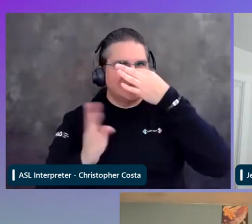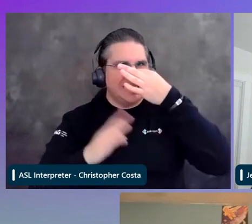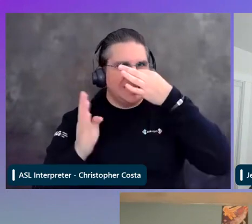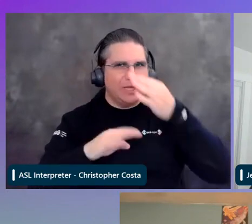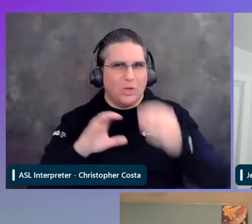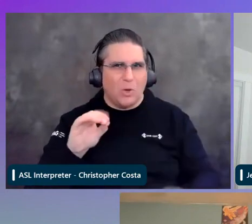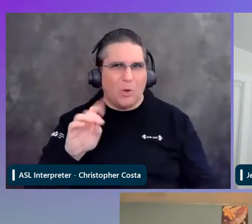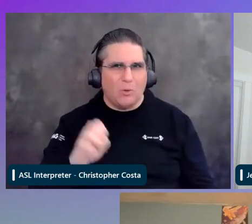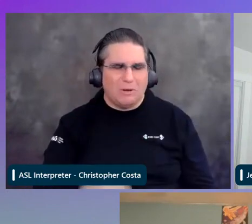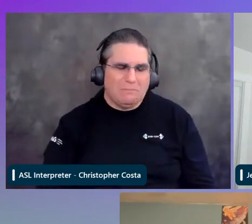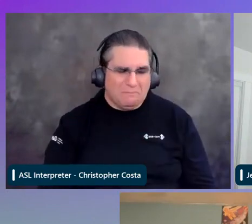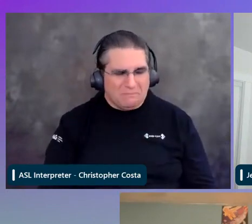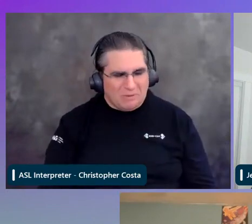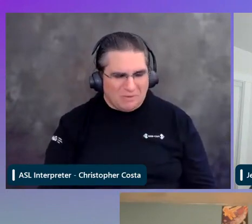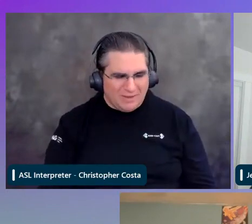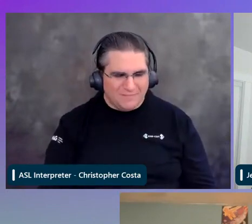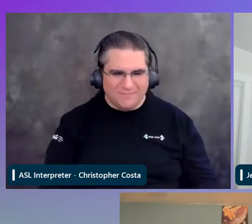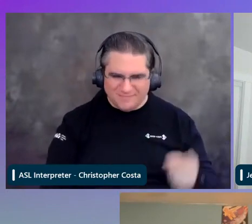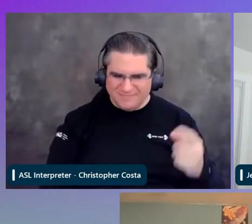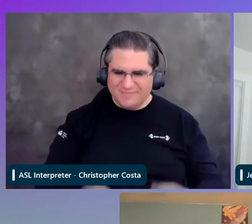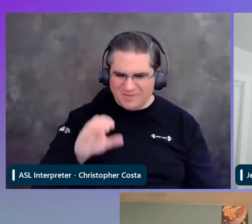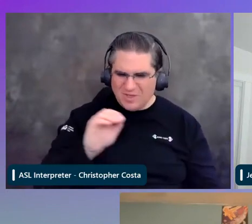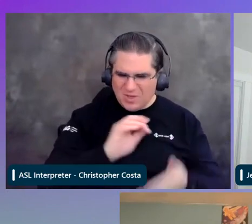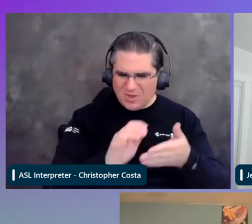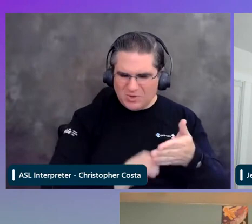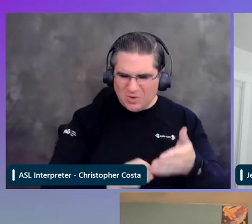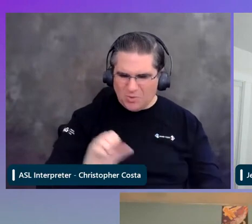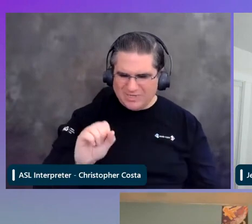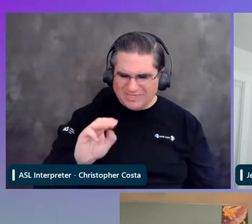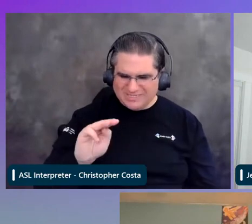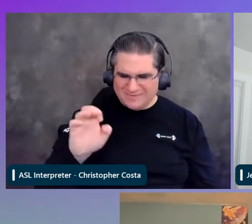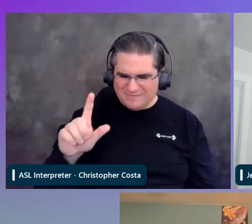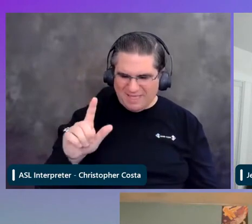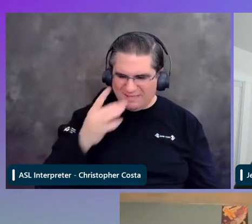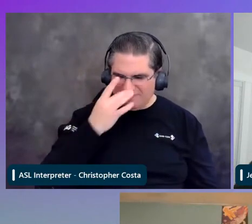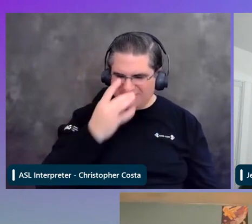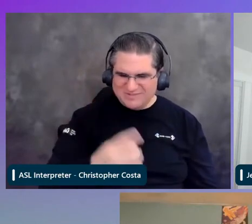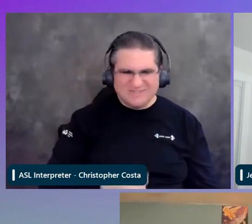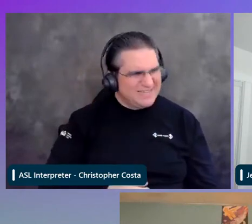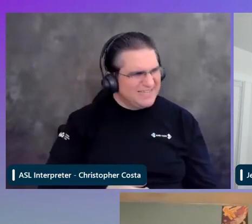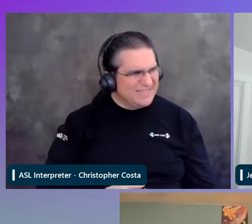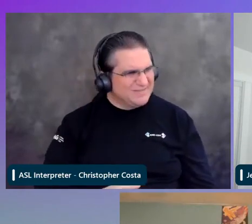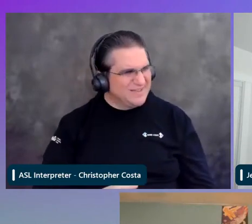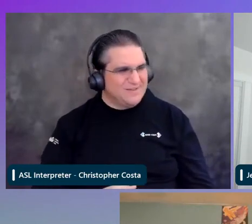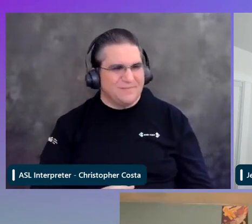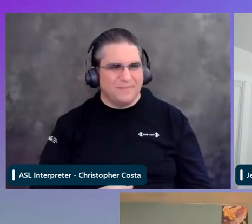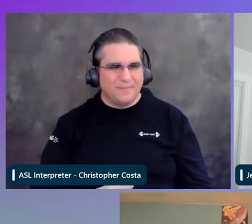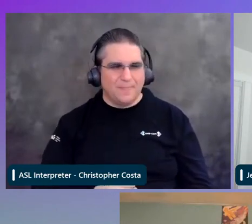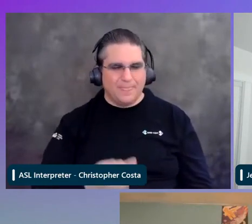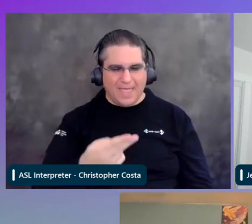a phrase code smell. Code smell. Yep I've been told my code has